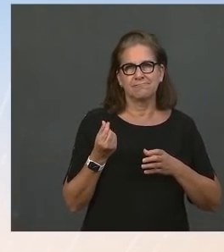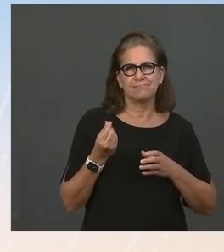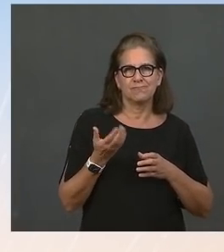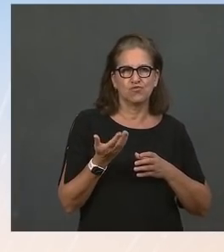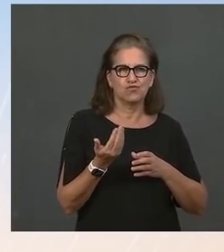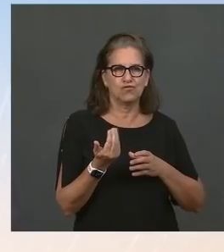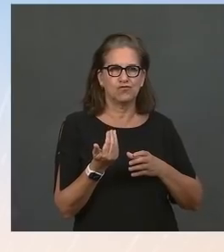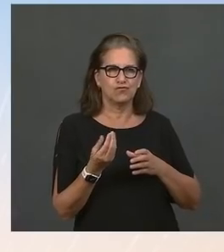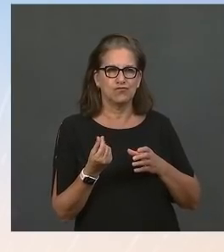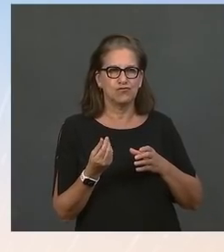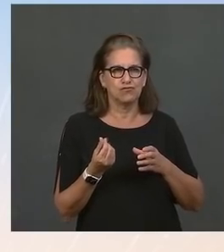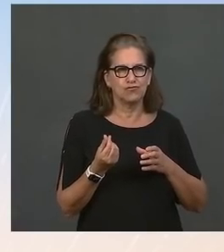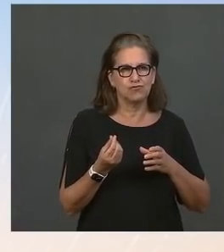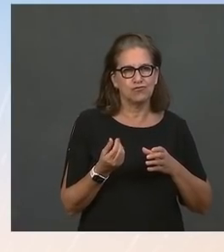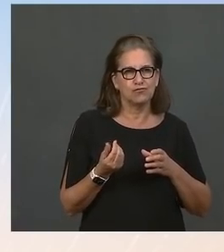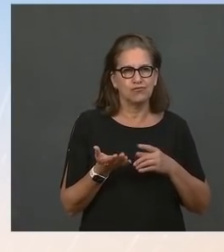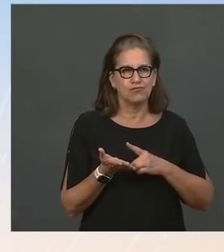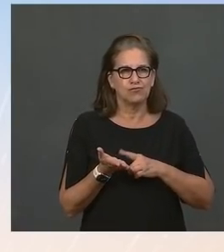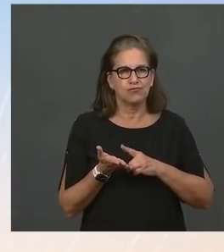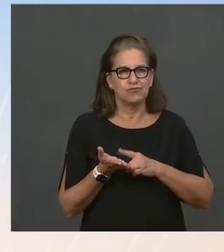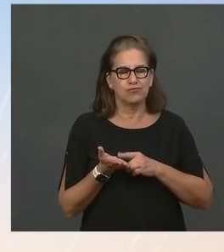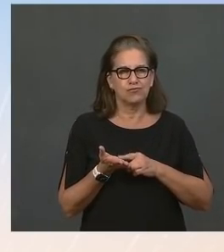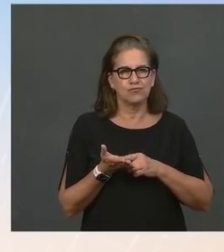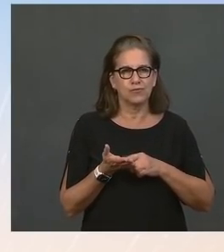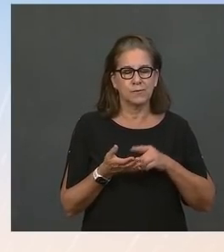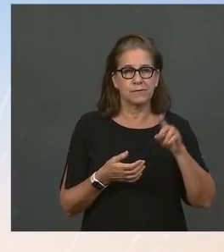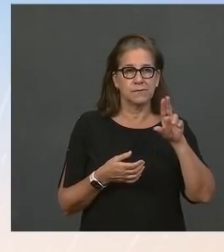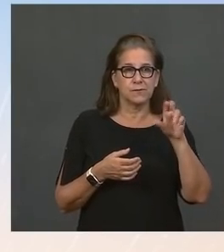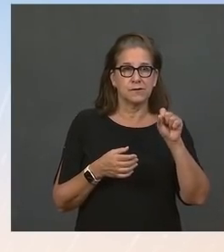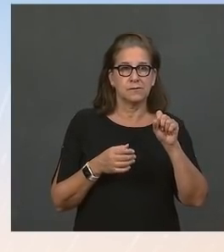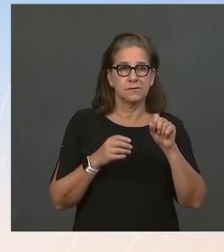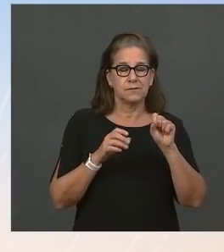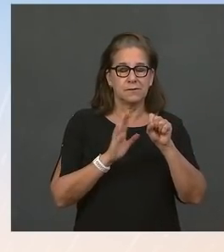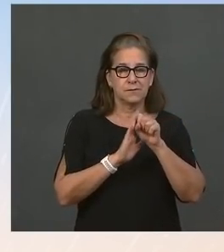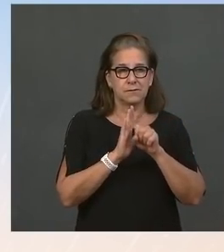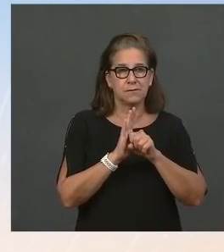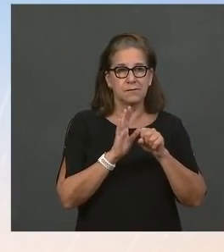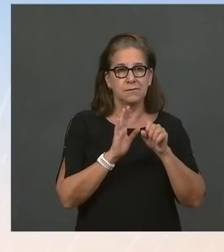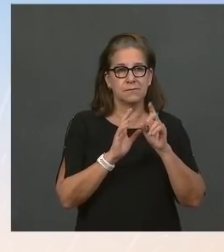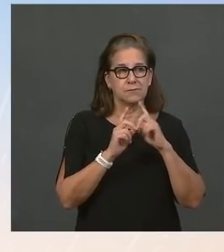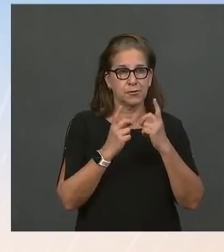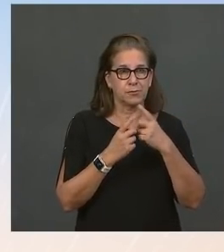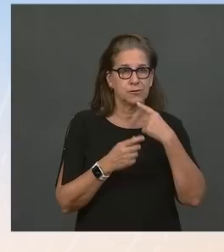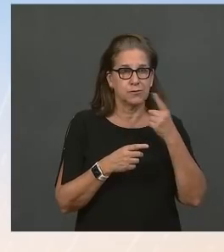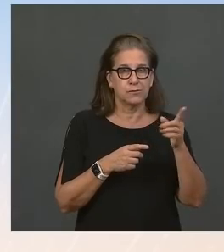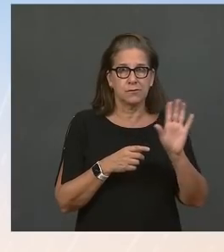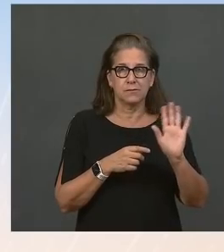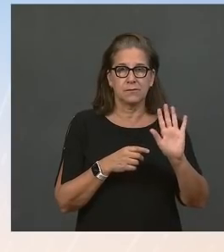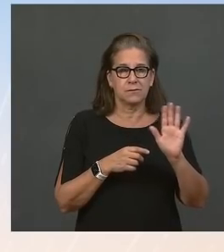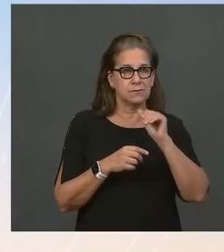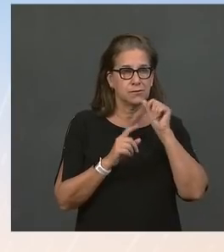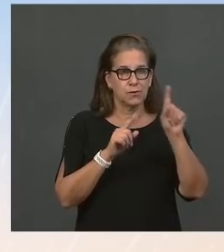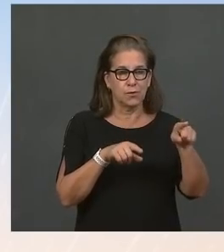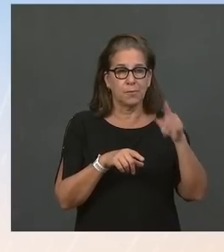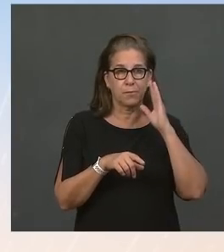about the risk of kidnapping for ransom. So, this is a little bit of a different category of individuals in the country